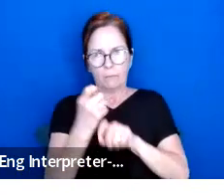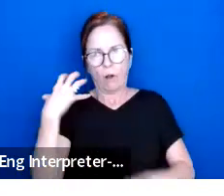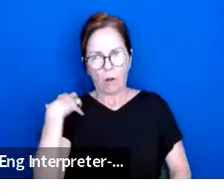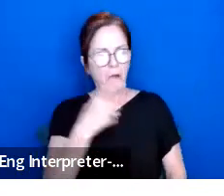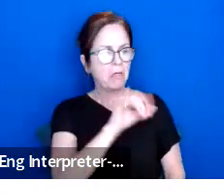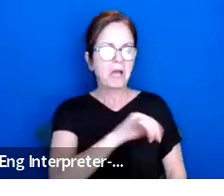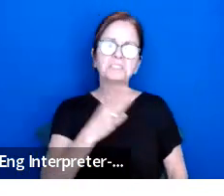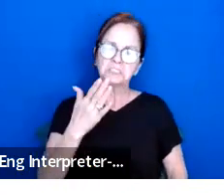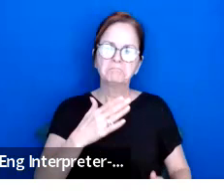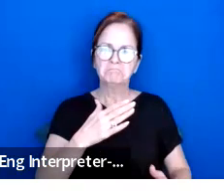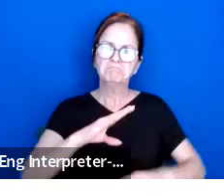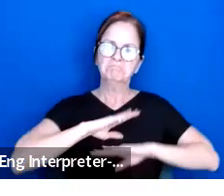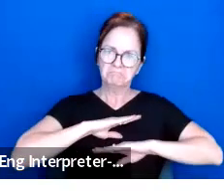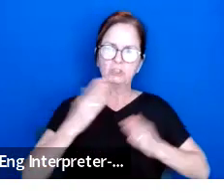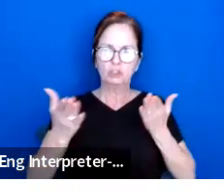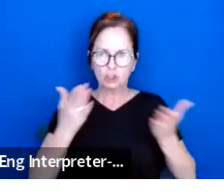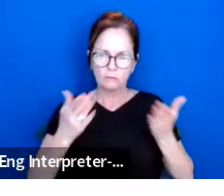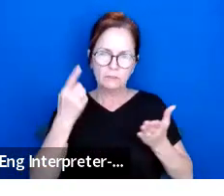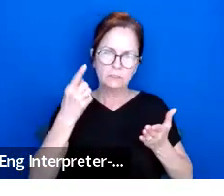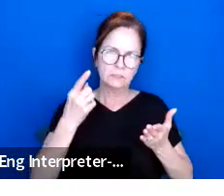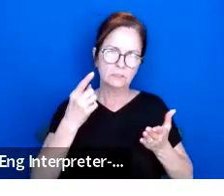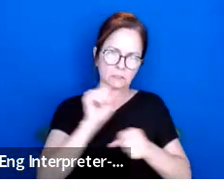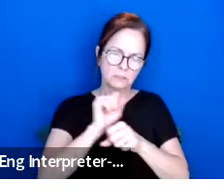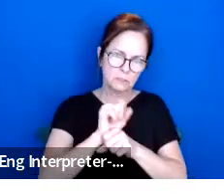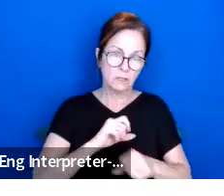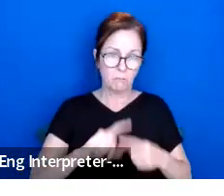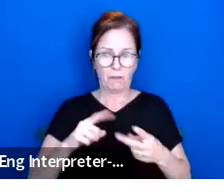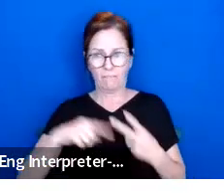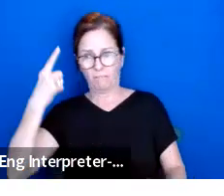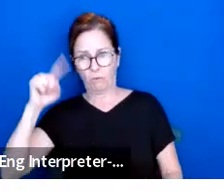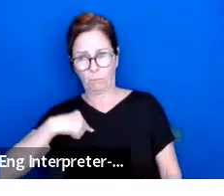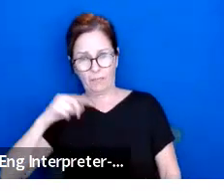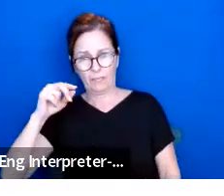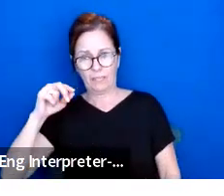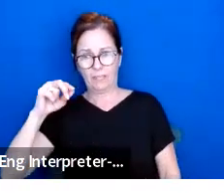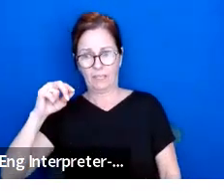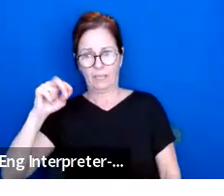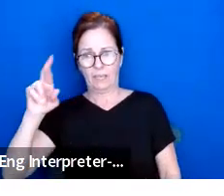But for me or James Rebecca, maybe not so much because we can't prove how it informs.